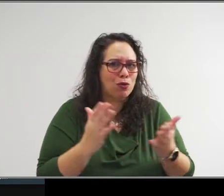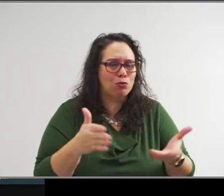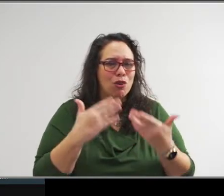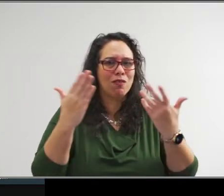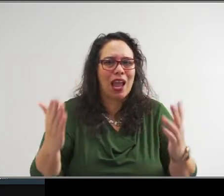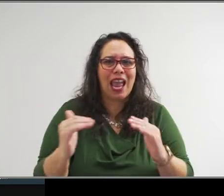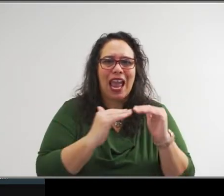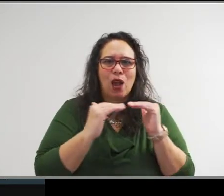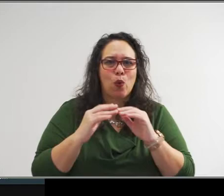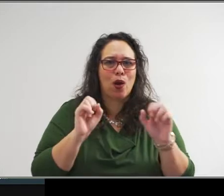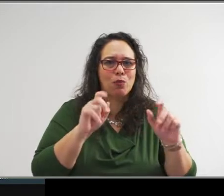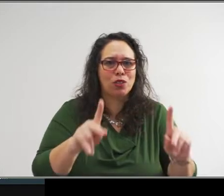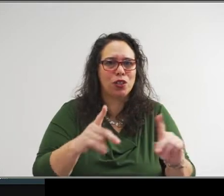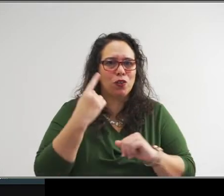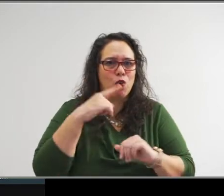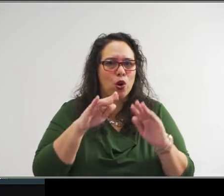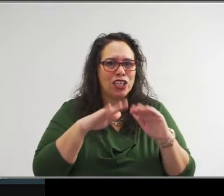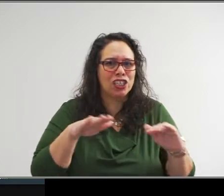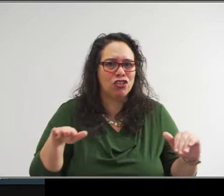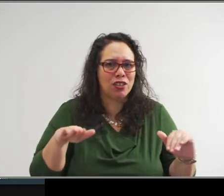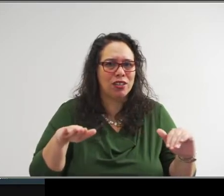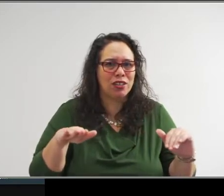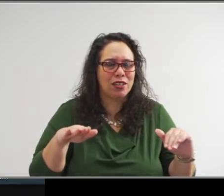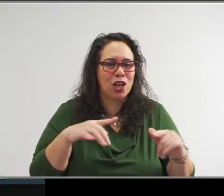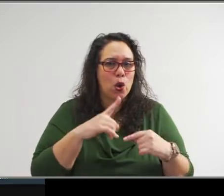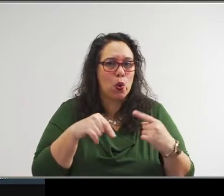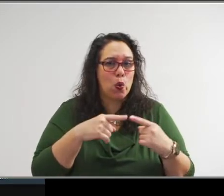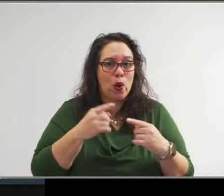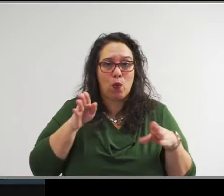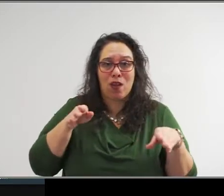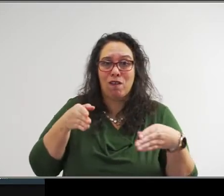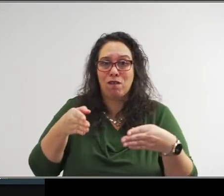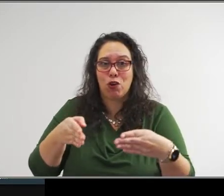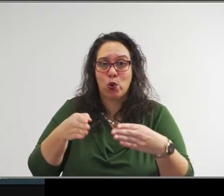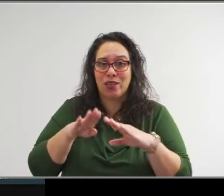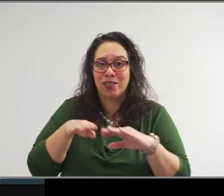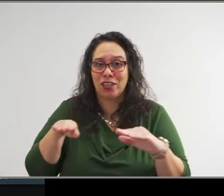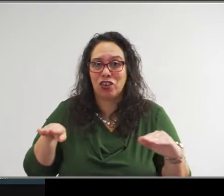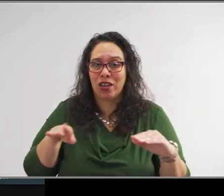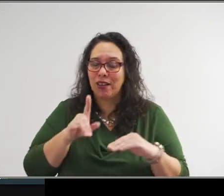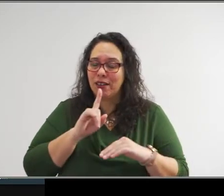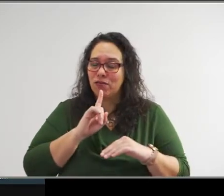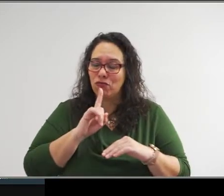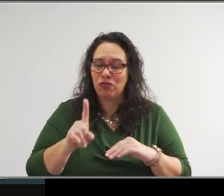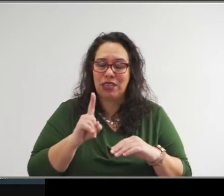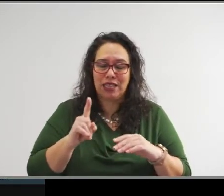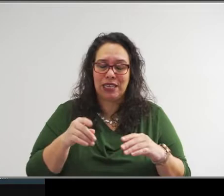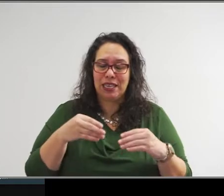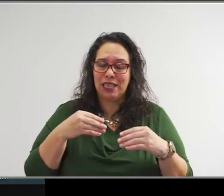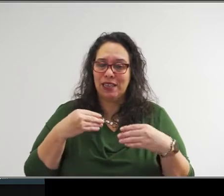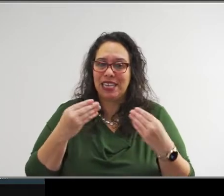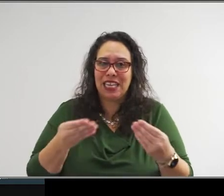And when we stay focused there I think it gives really strong focus to the work that we're trying to do.